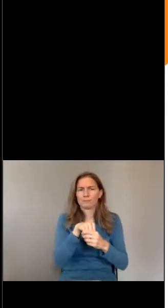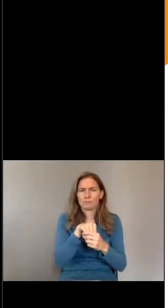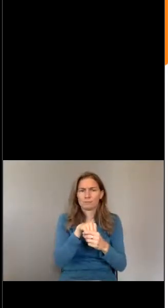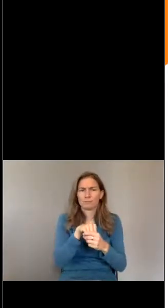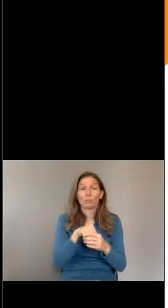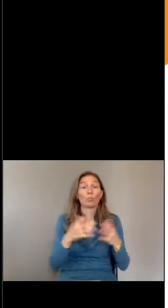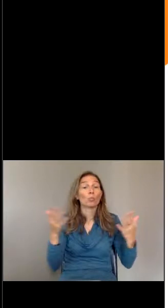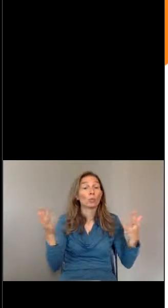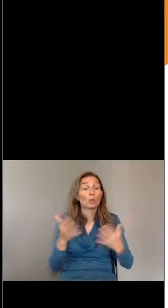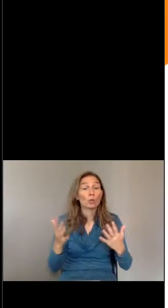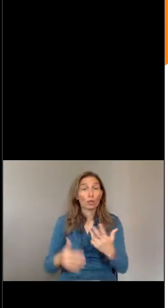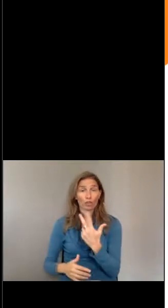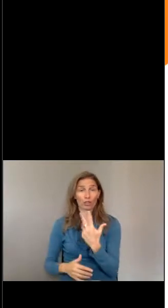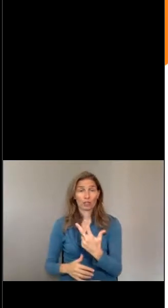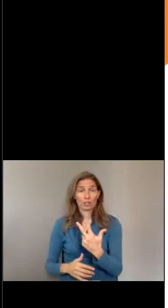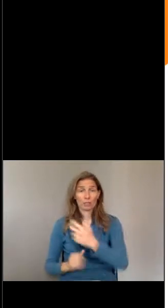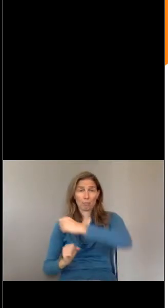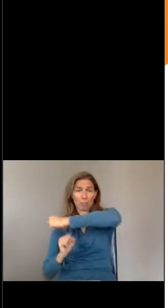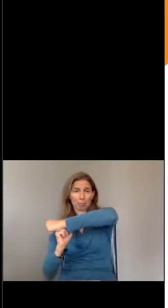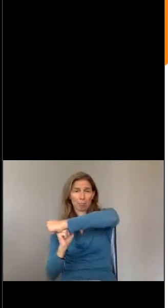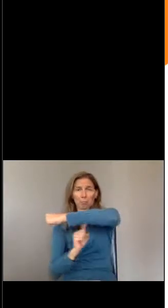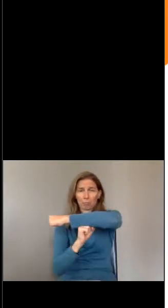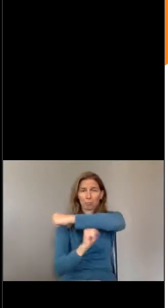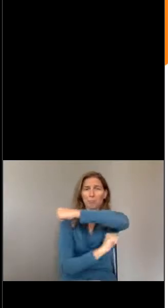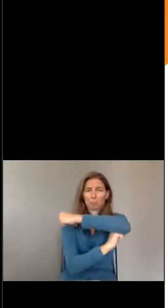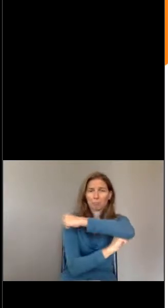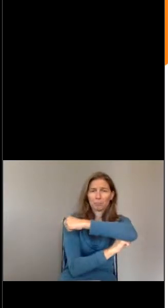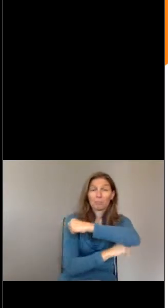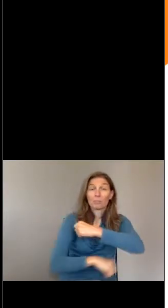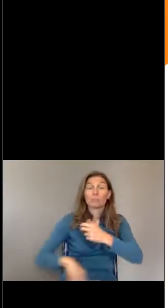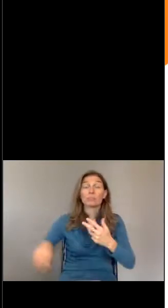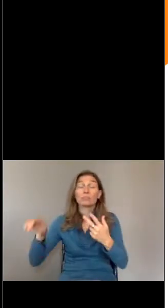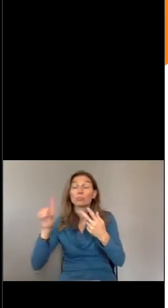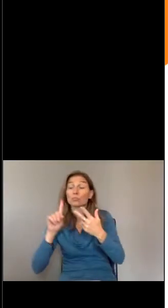The first is beyond poverty alleviation. And as Dan rightly said,